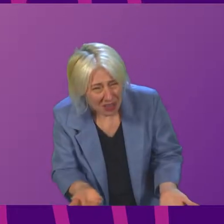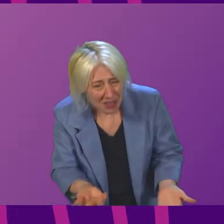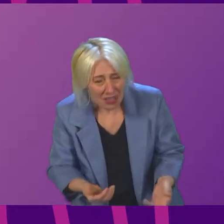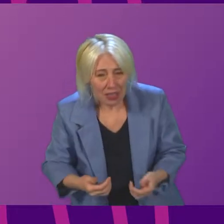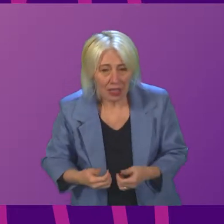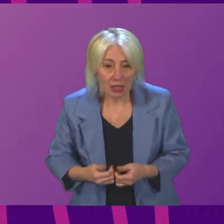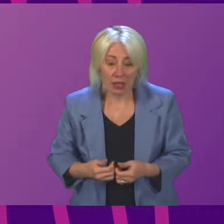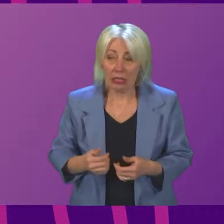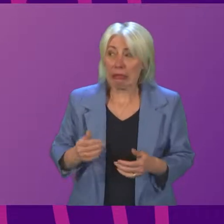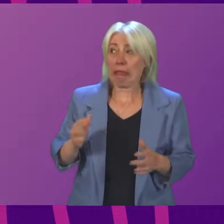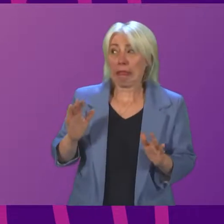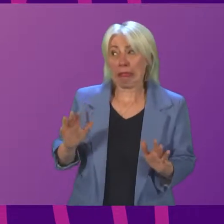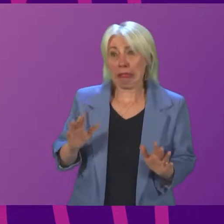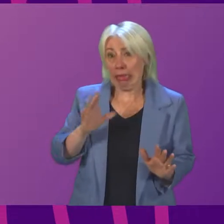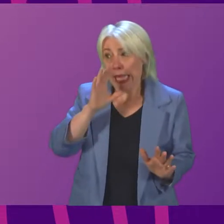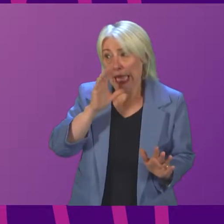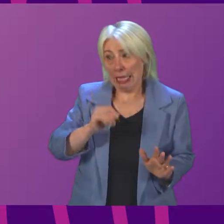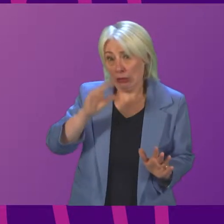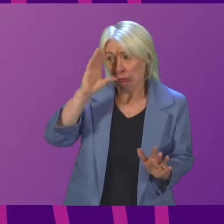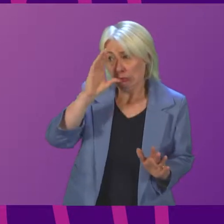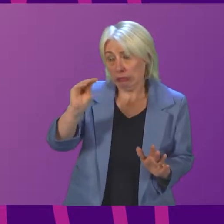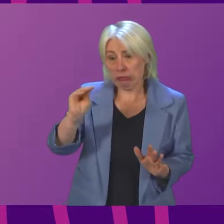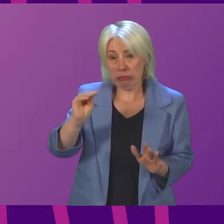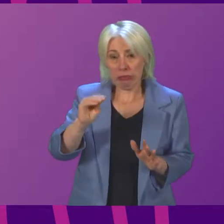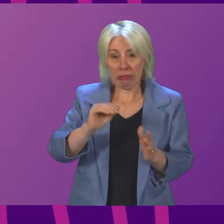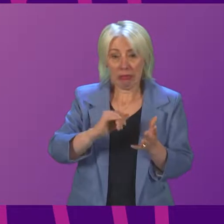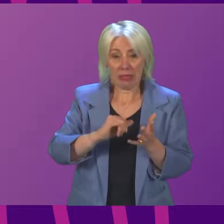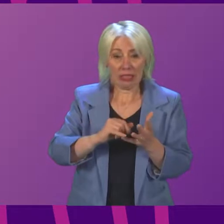I hate to break it to Dr Gulhane but “it is all soundbites, not strategy”